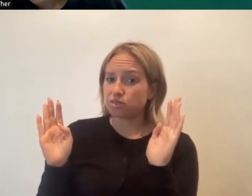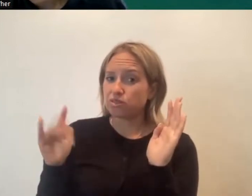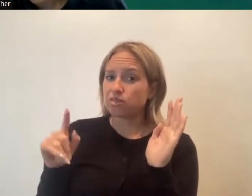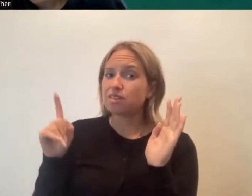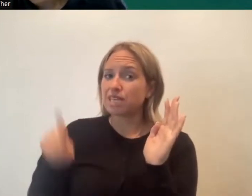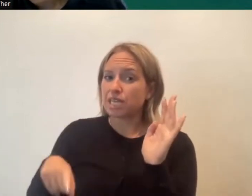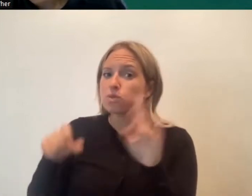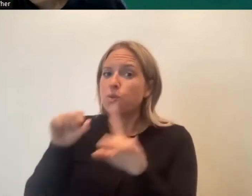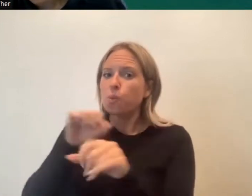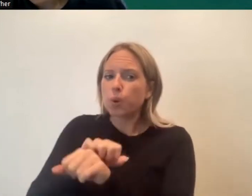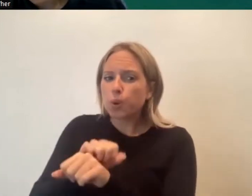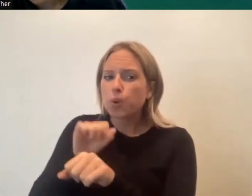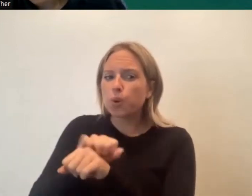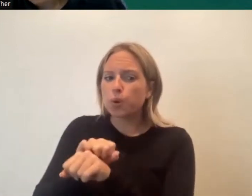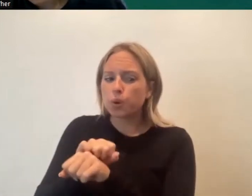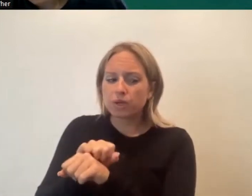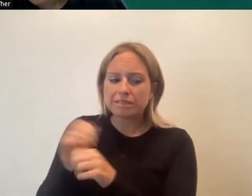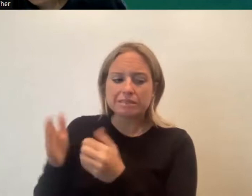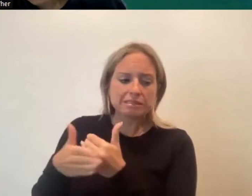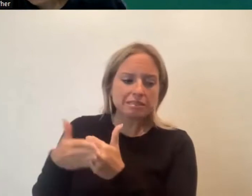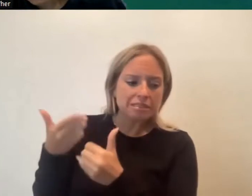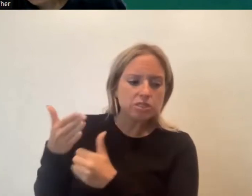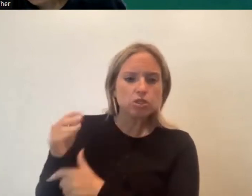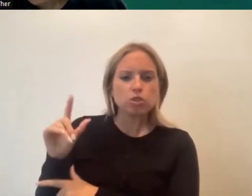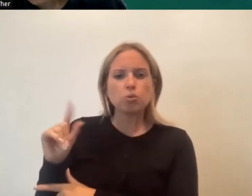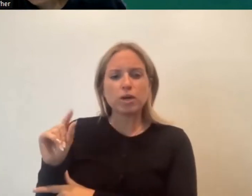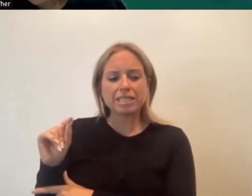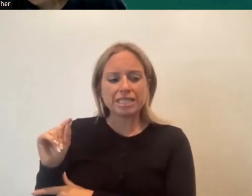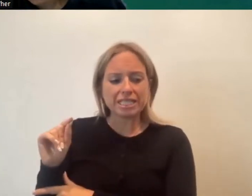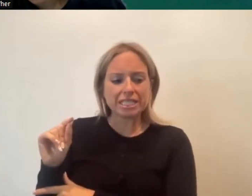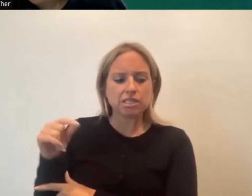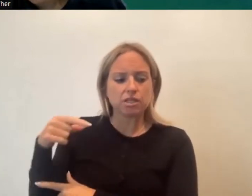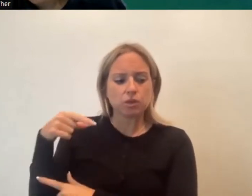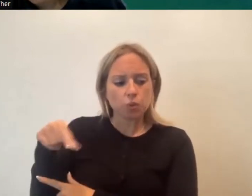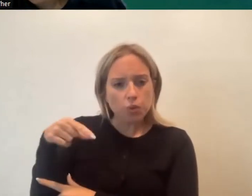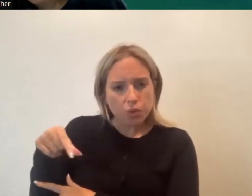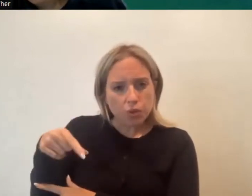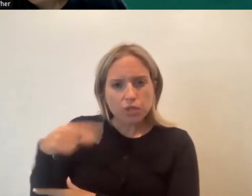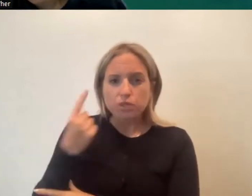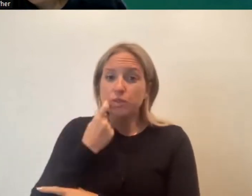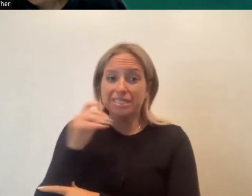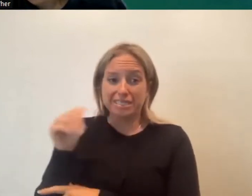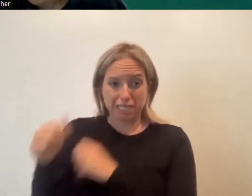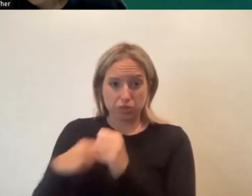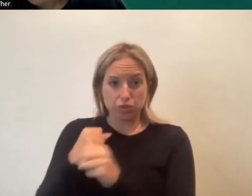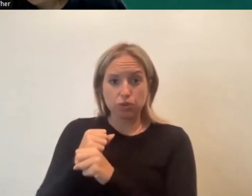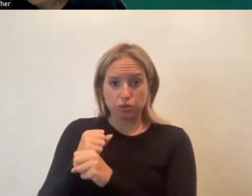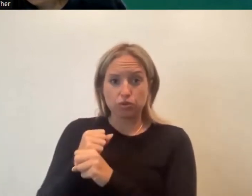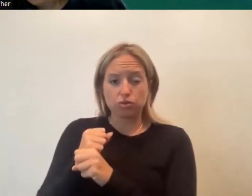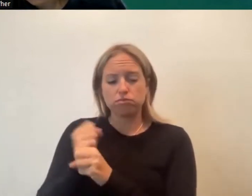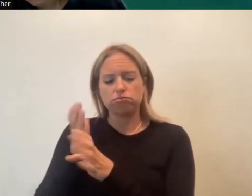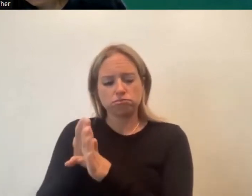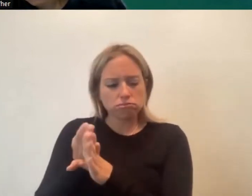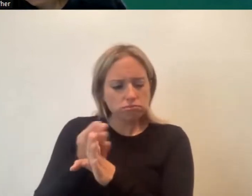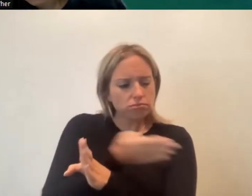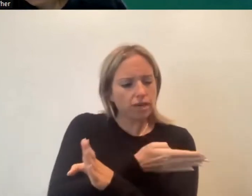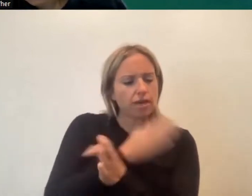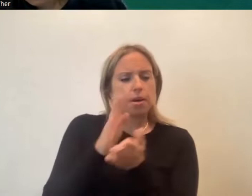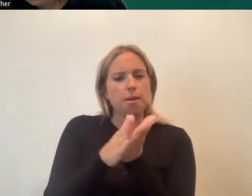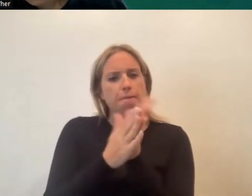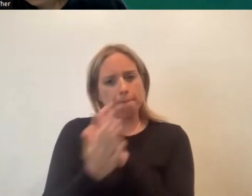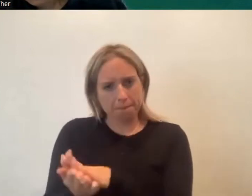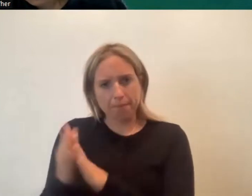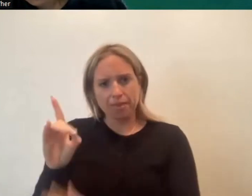at least 20 quarters in the last 10 years prior to becoming disabled.